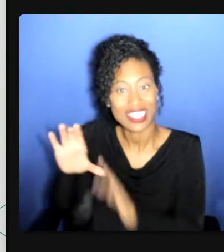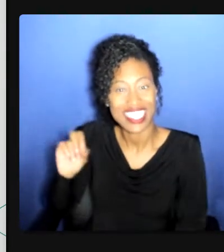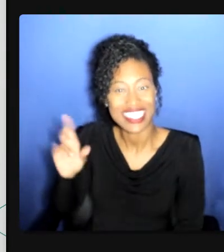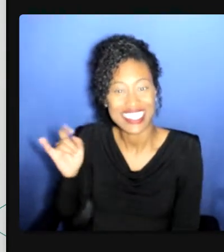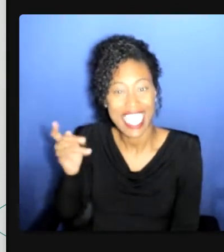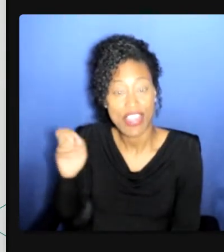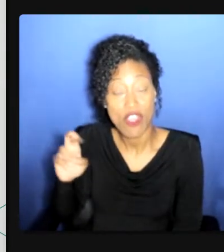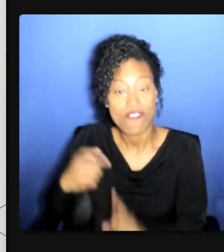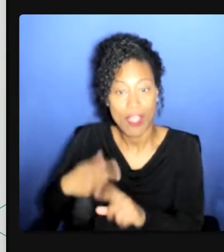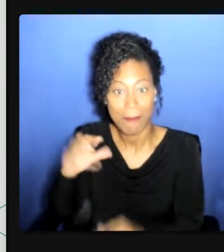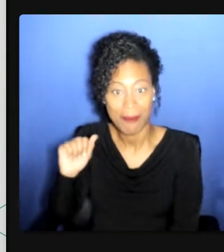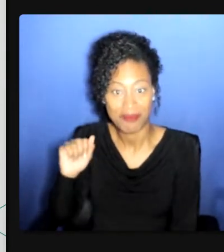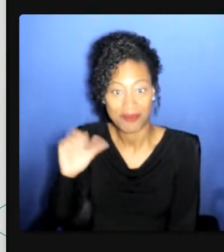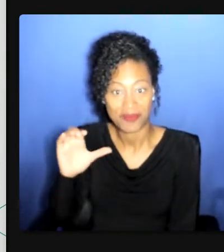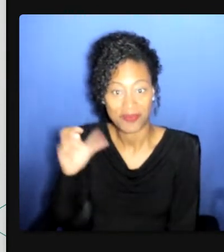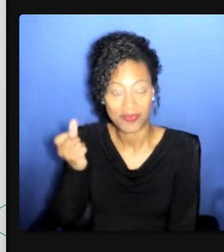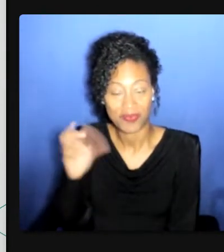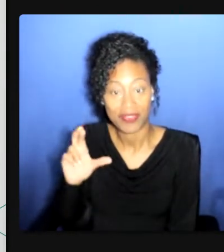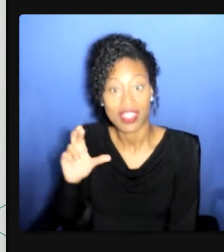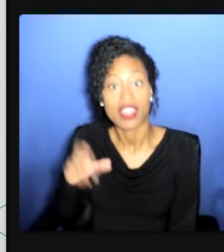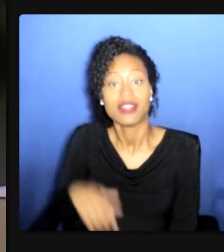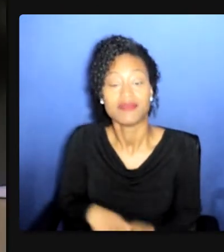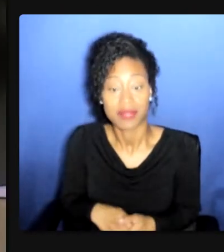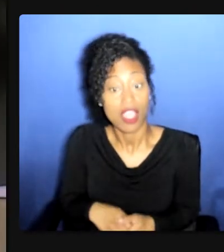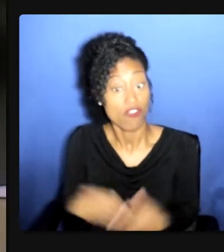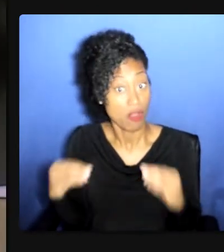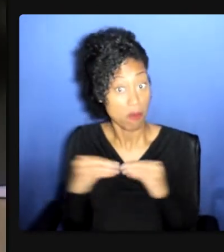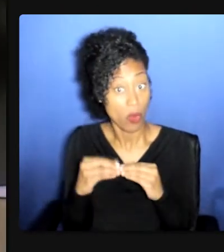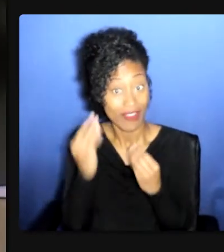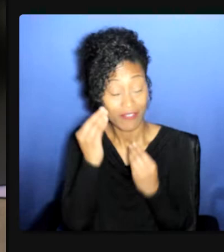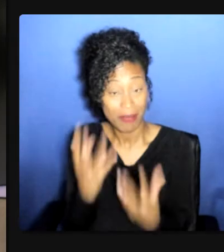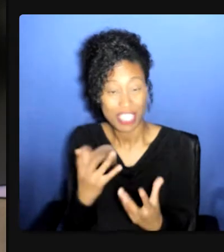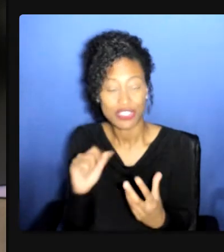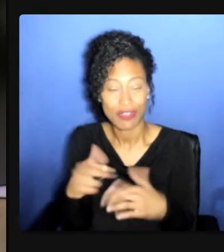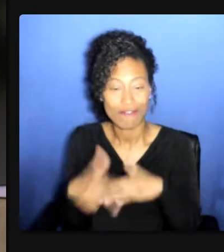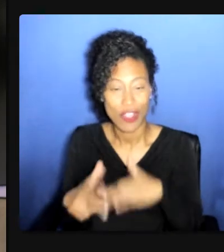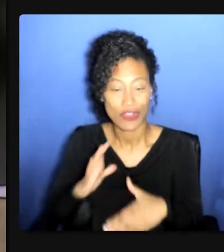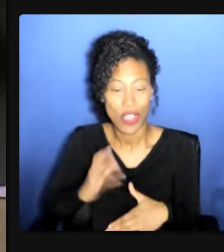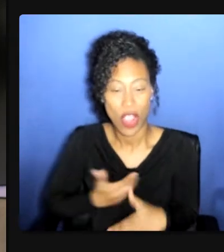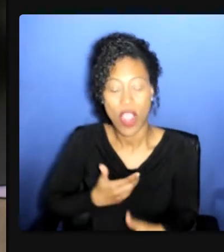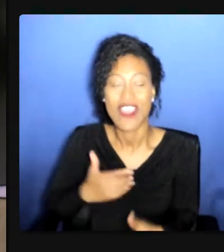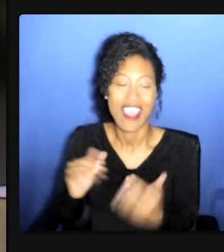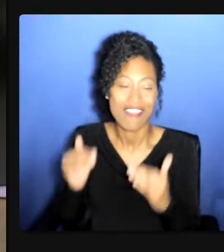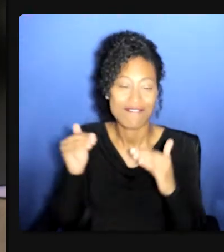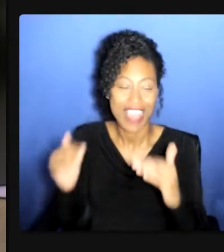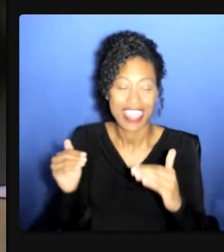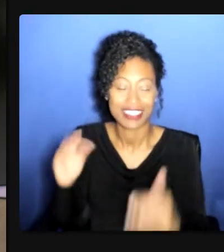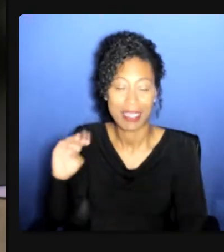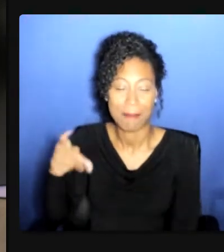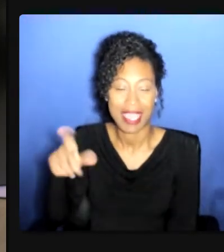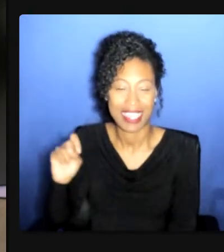For more details on differences between container and process servers please refer to our advanced MPS demo.